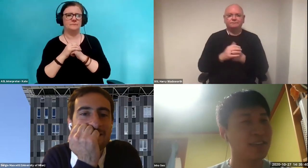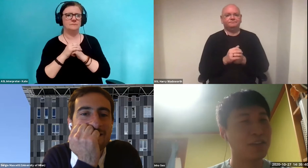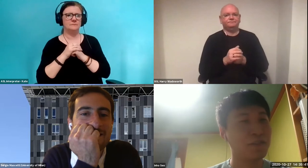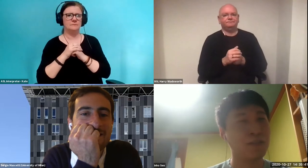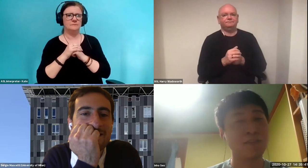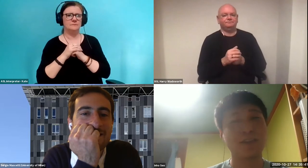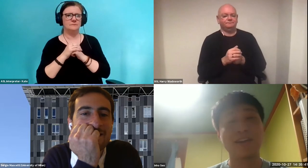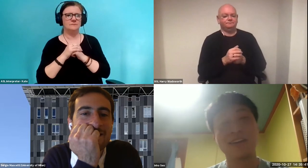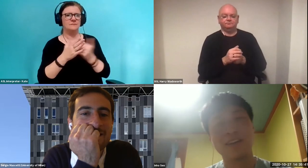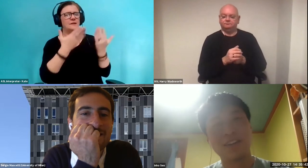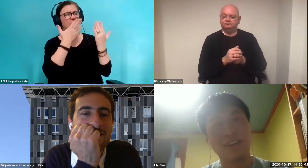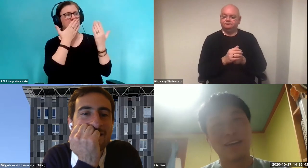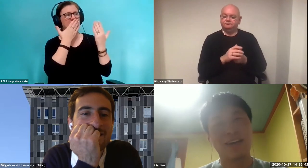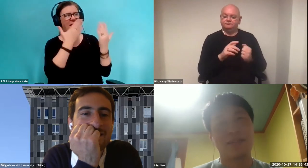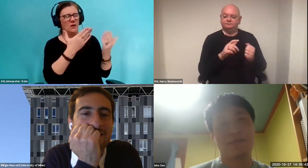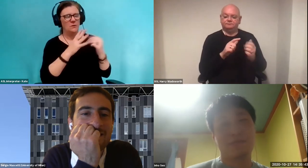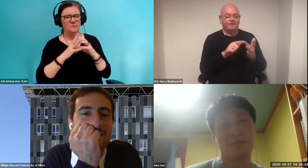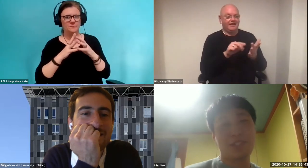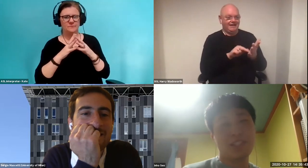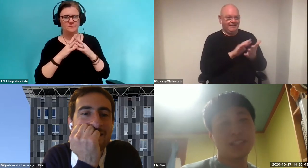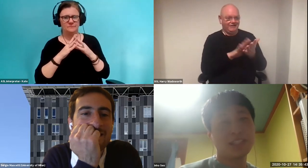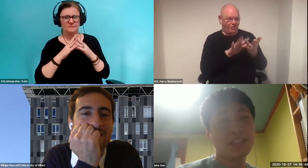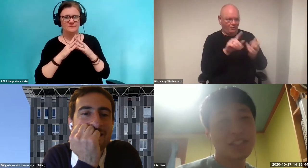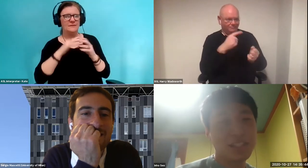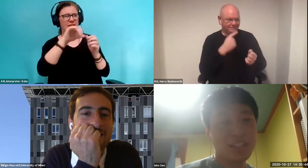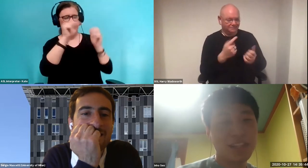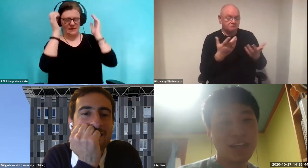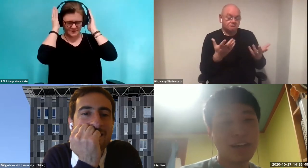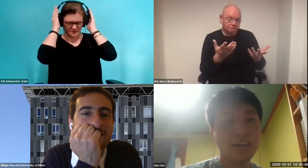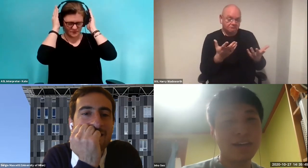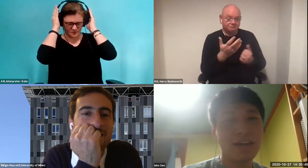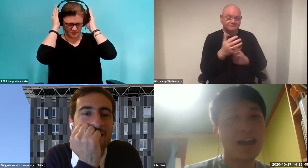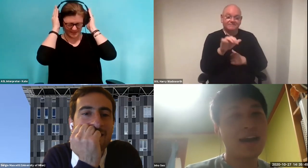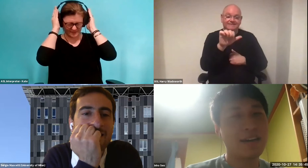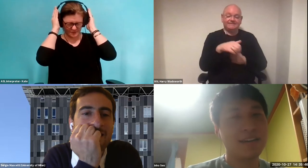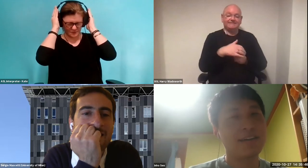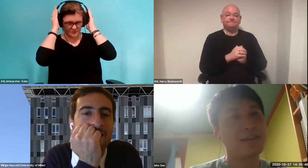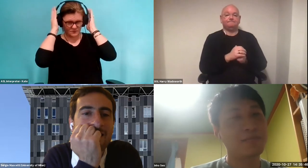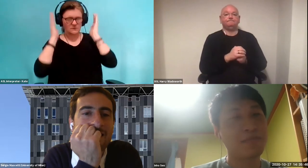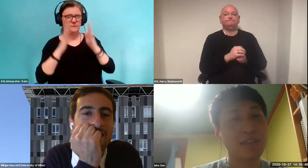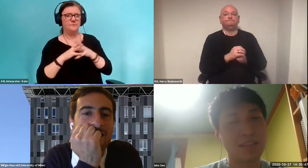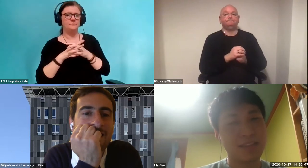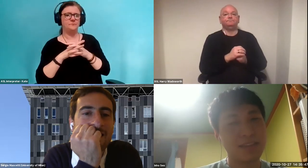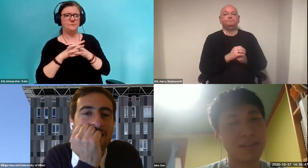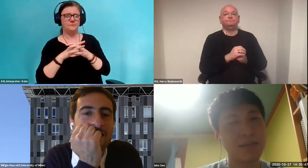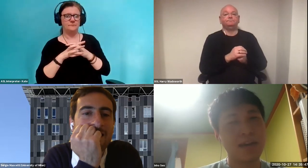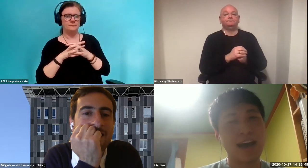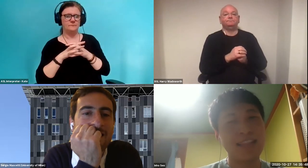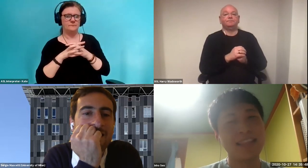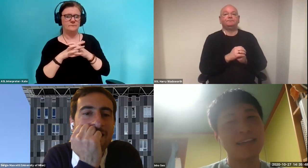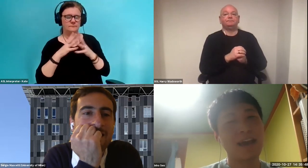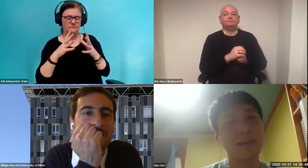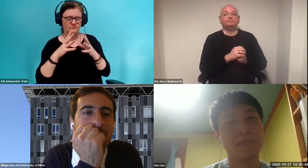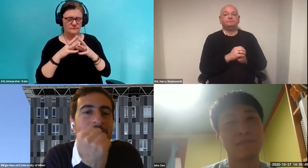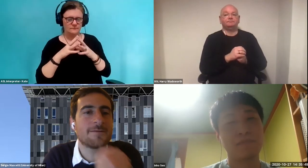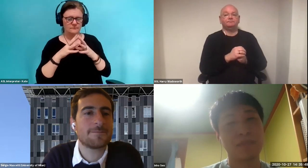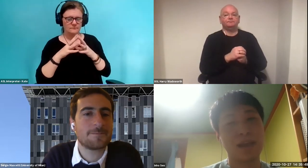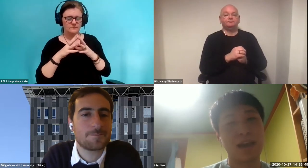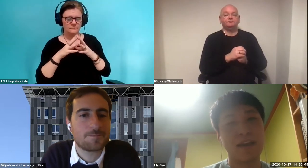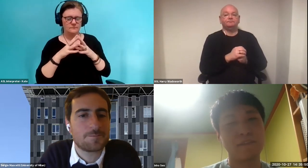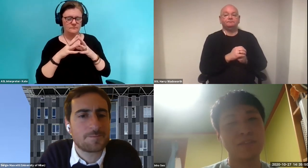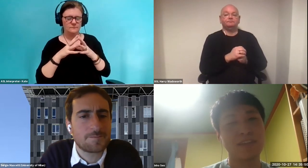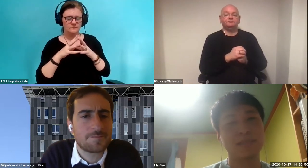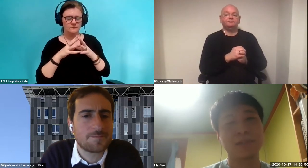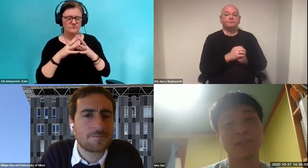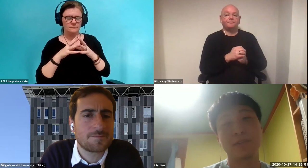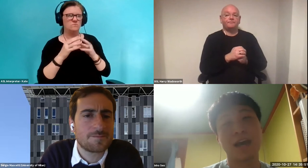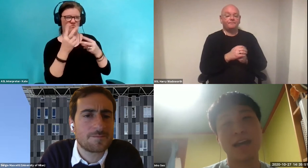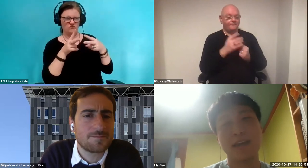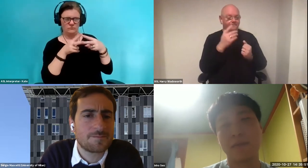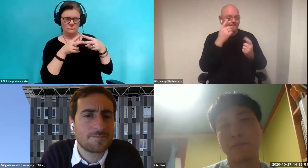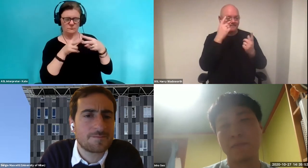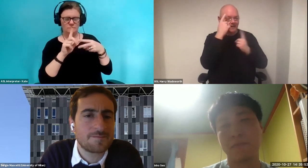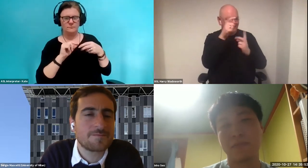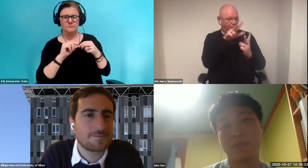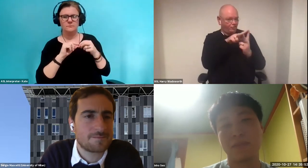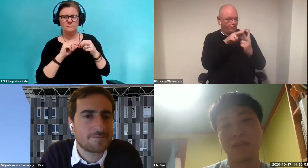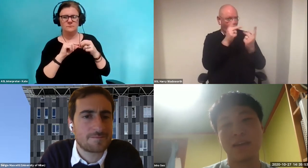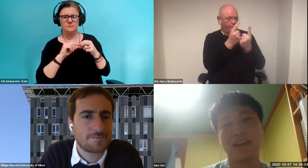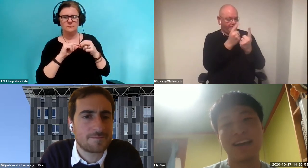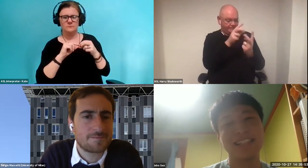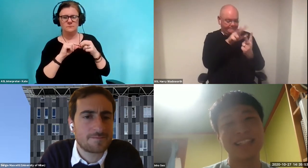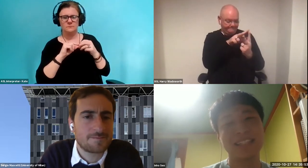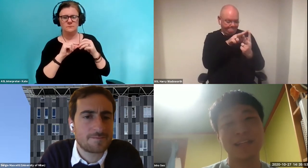thank you for the video yes actually uh I think I am I have two things good I am as I said in